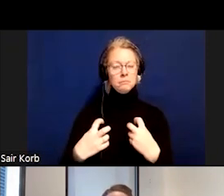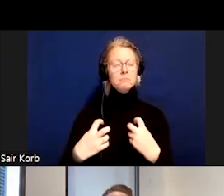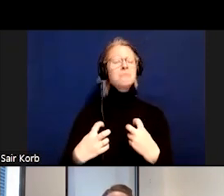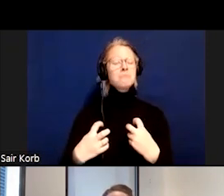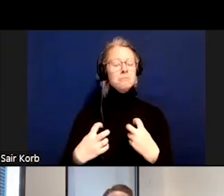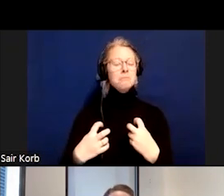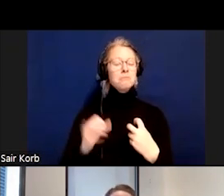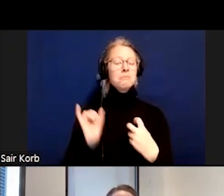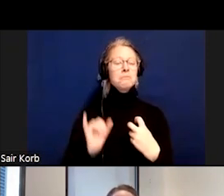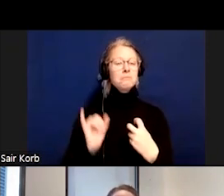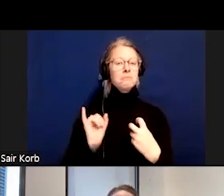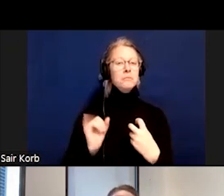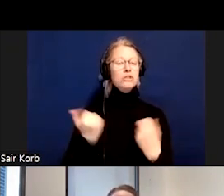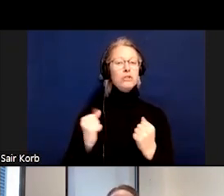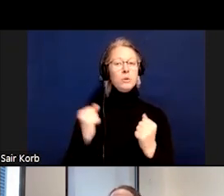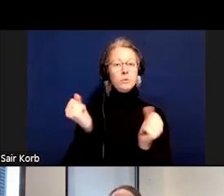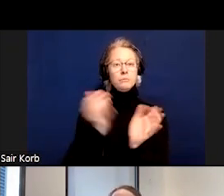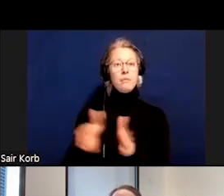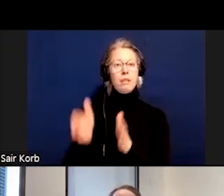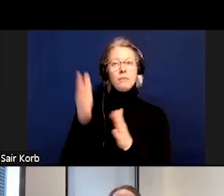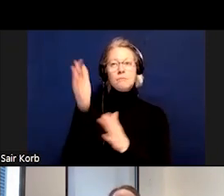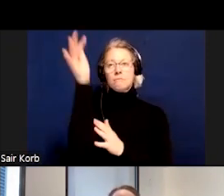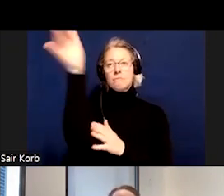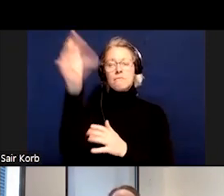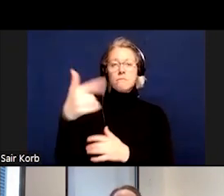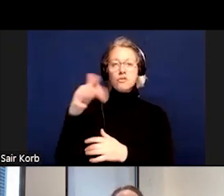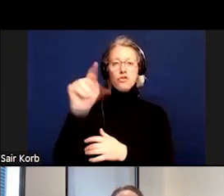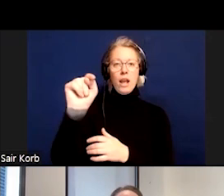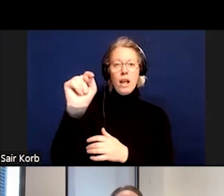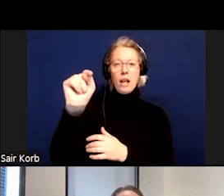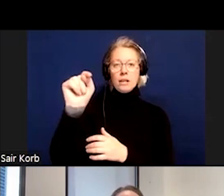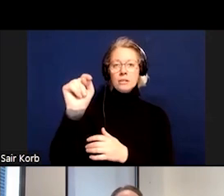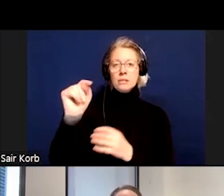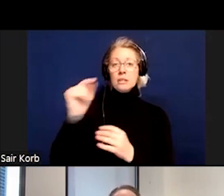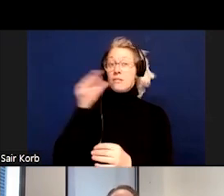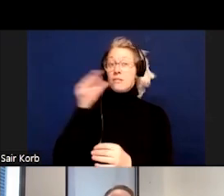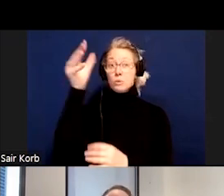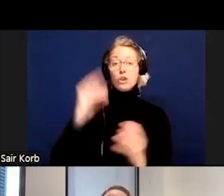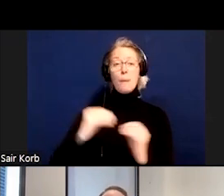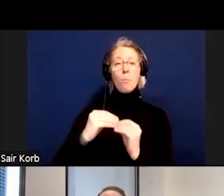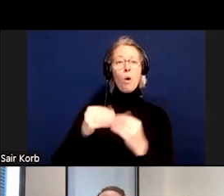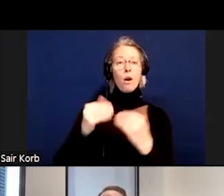the future of our grant-making practices. This is work that we had hoped to begin leading